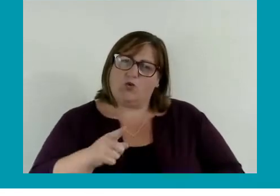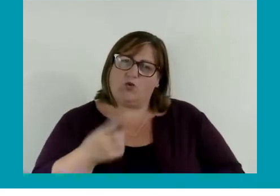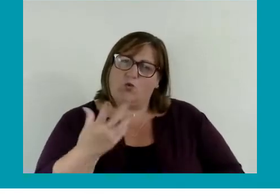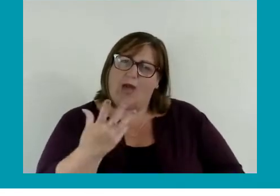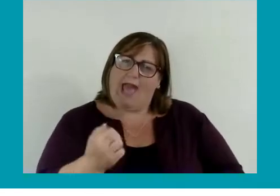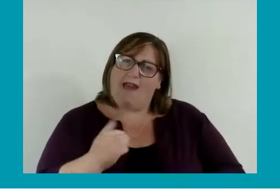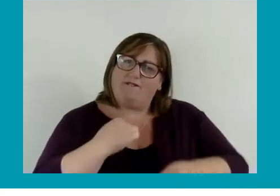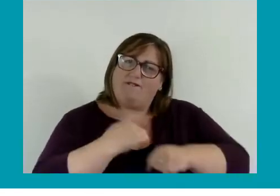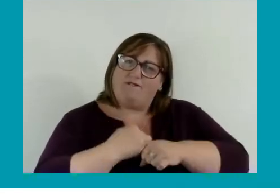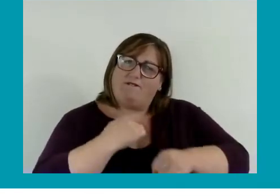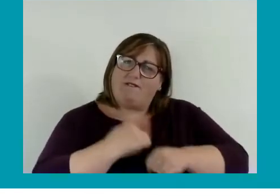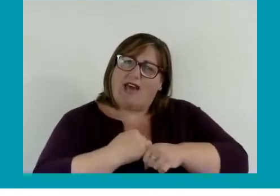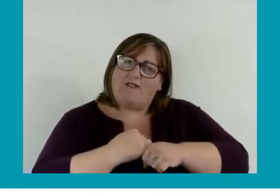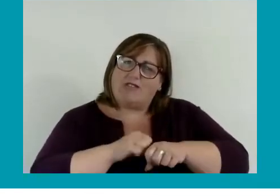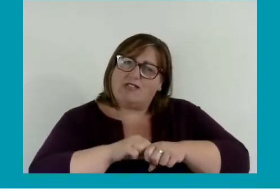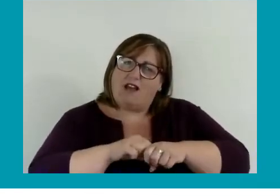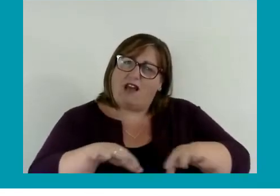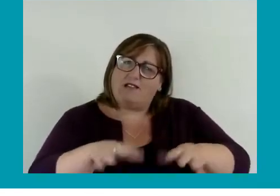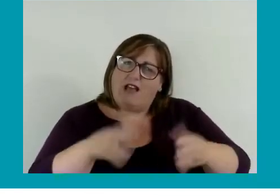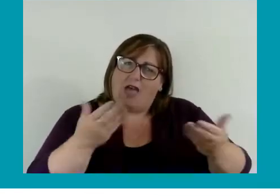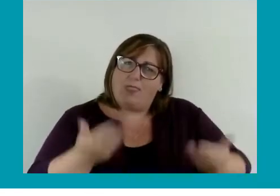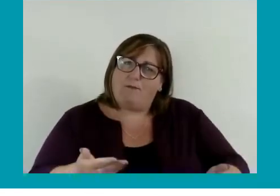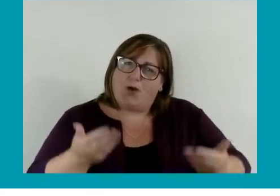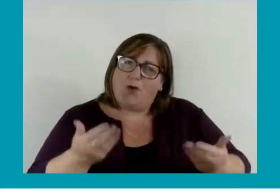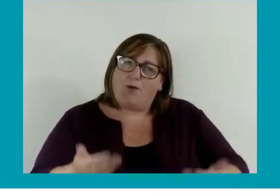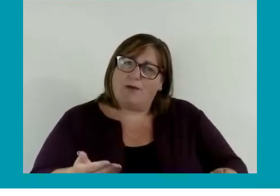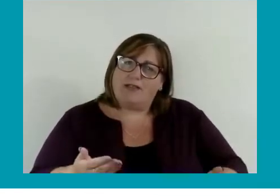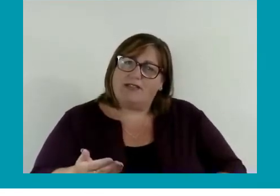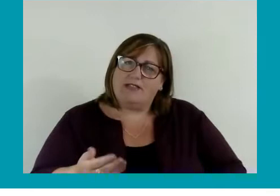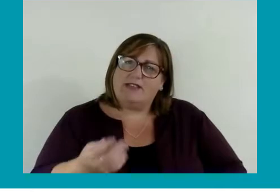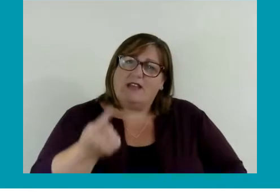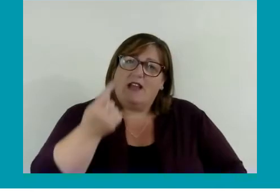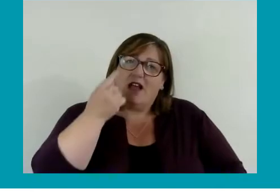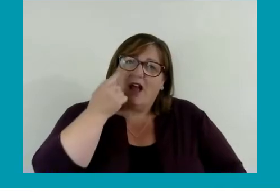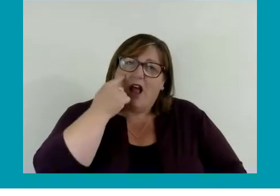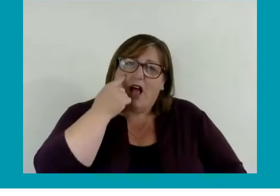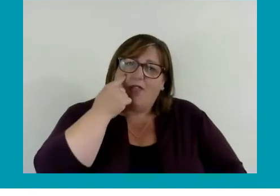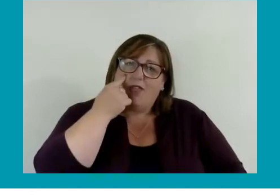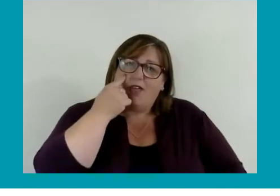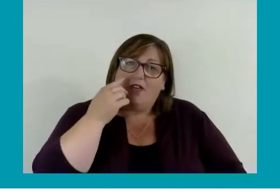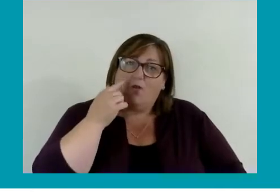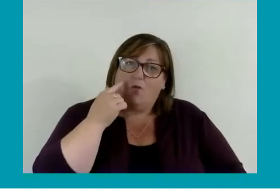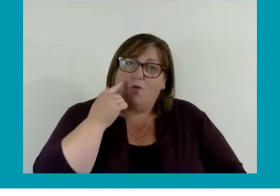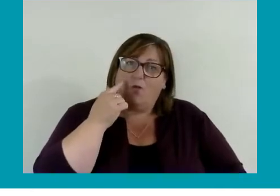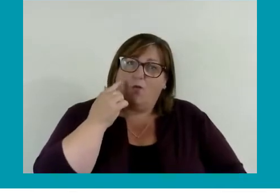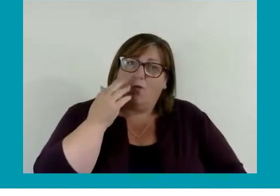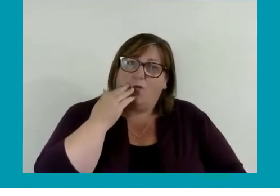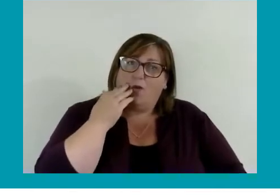organization. It is. I think last count when I last had a quick look it was about 500